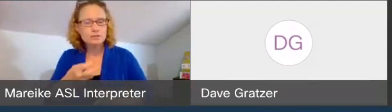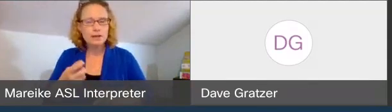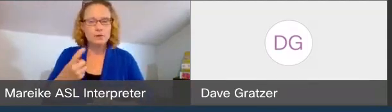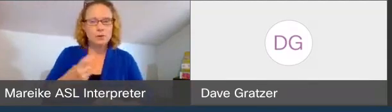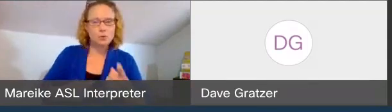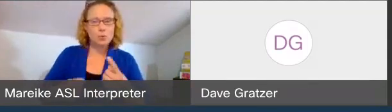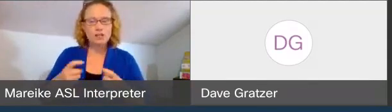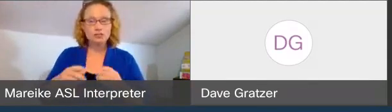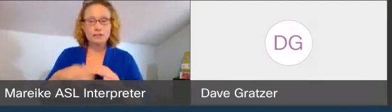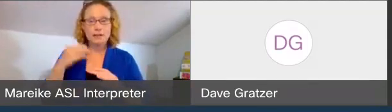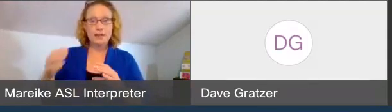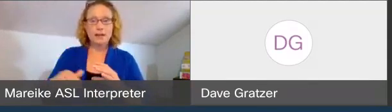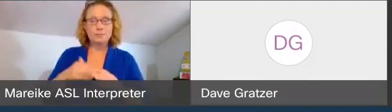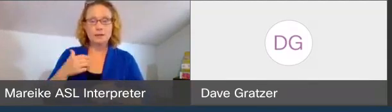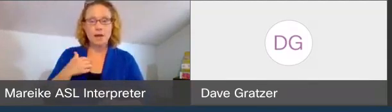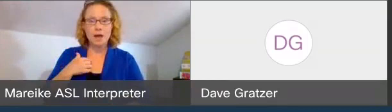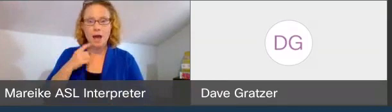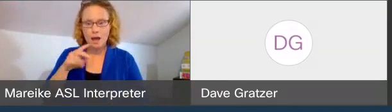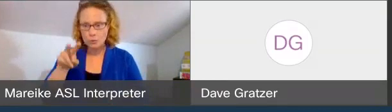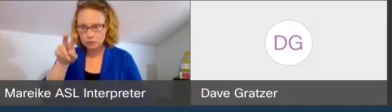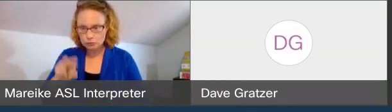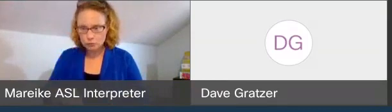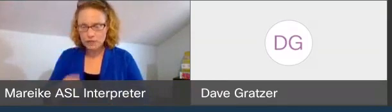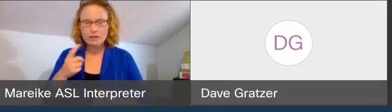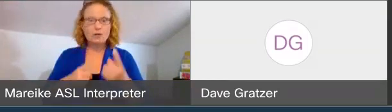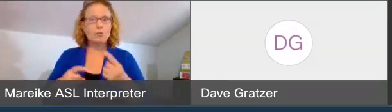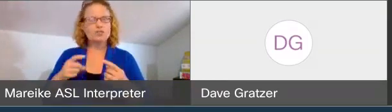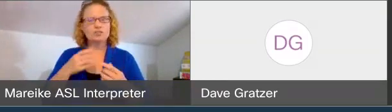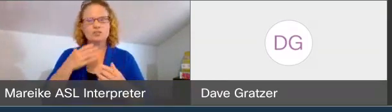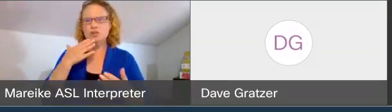And I was watching the questions and they're really good questions. So if you haven't had